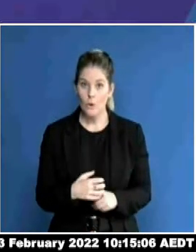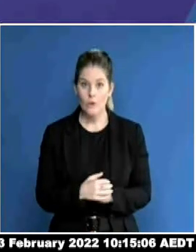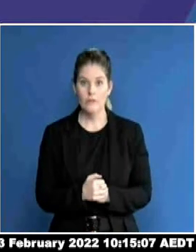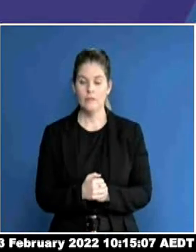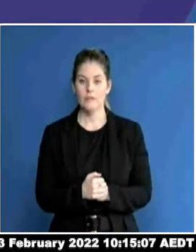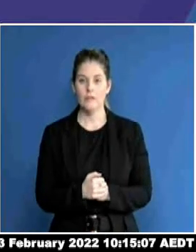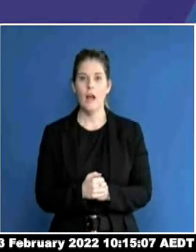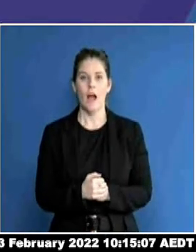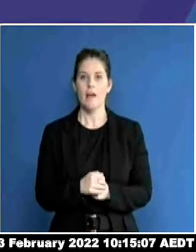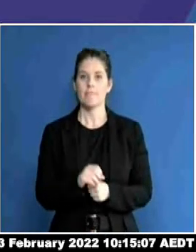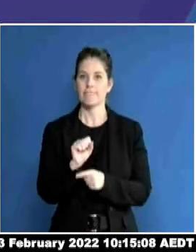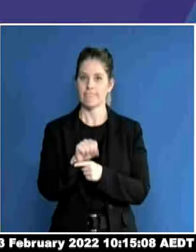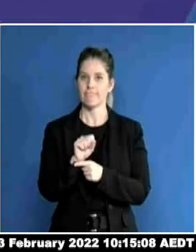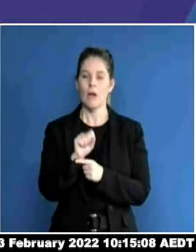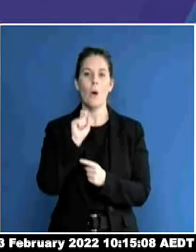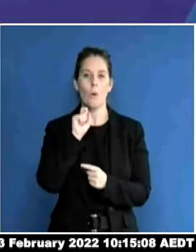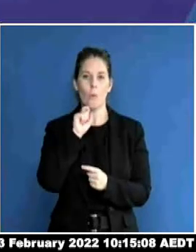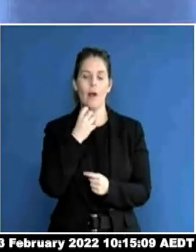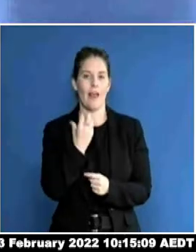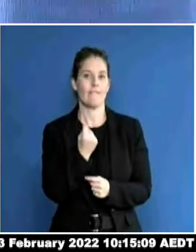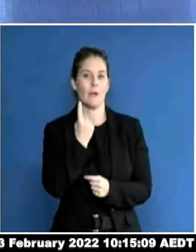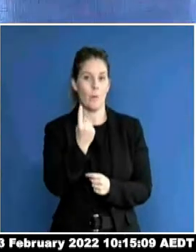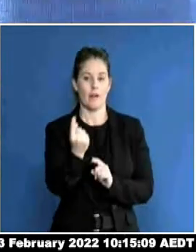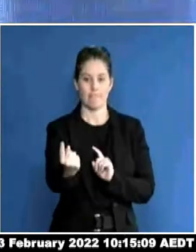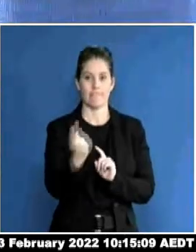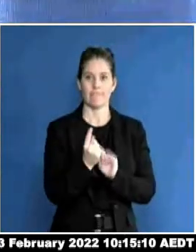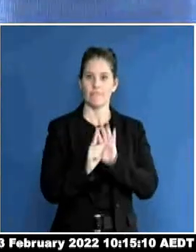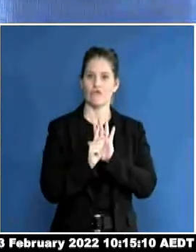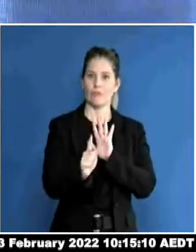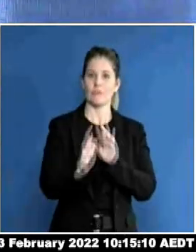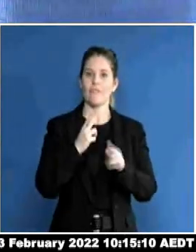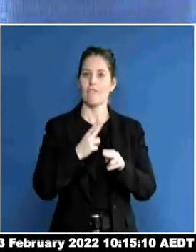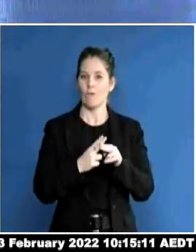evidence this afternoon, and I understand Ms Hunter will announce her appearance then.